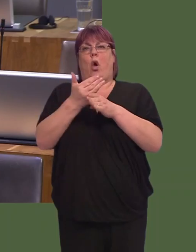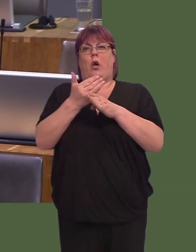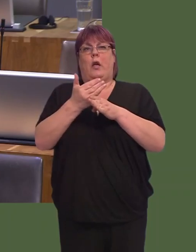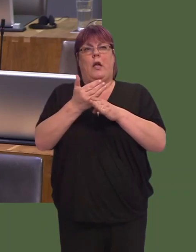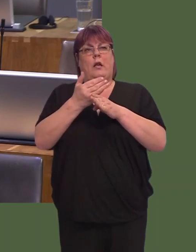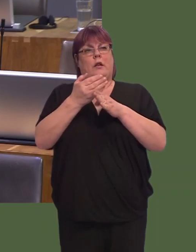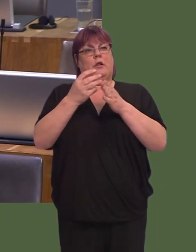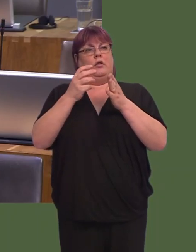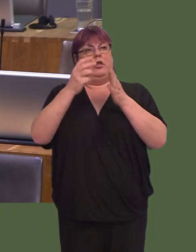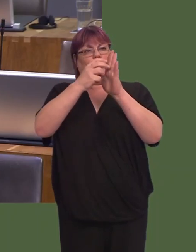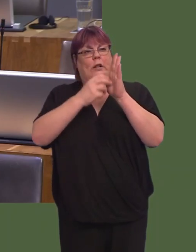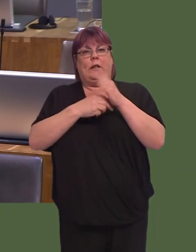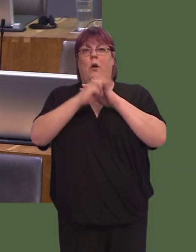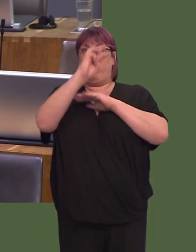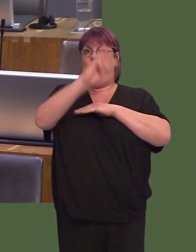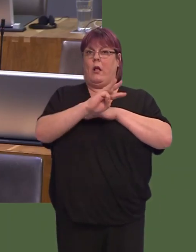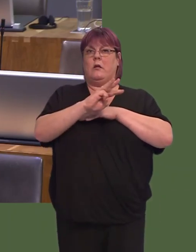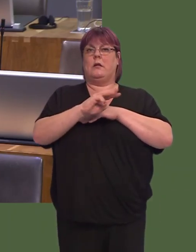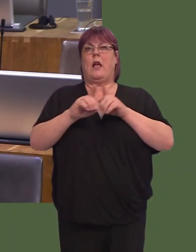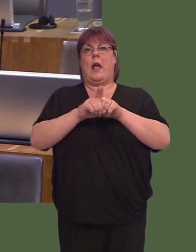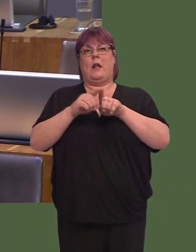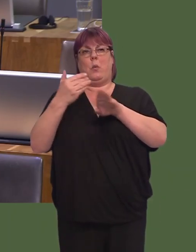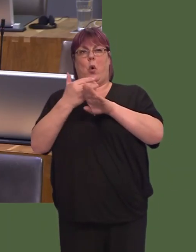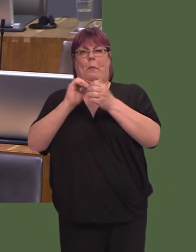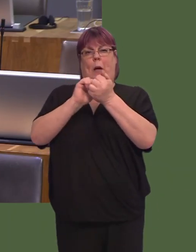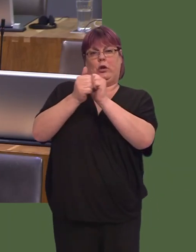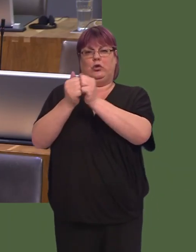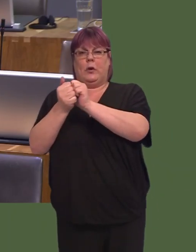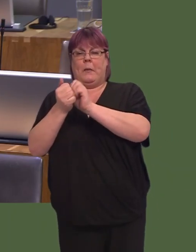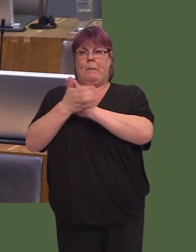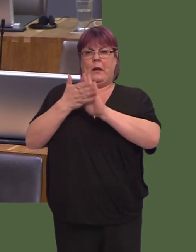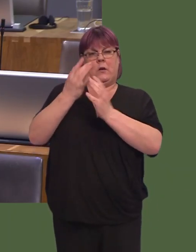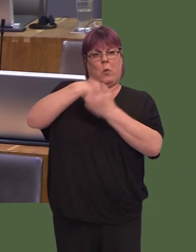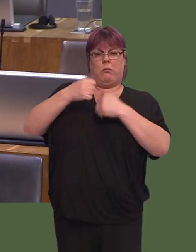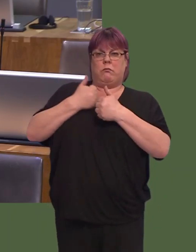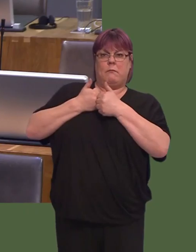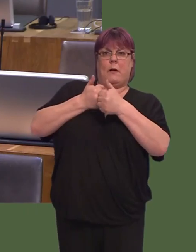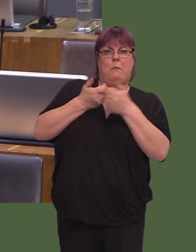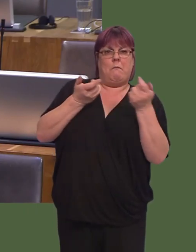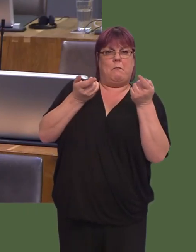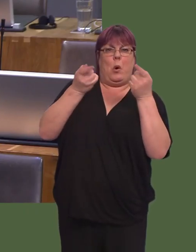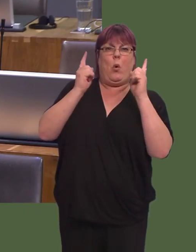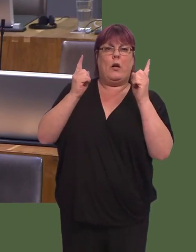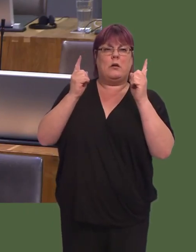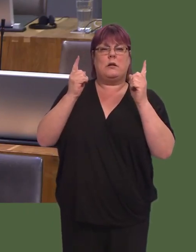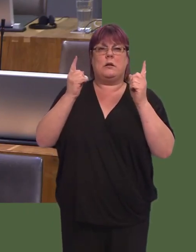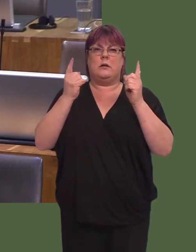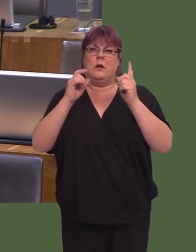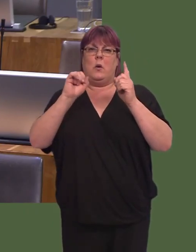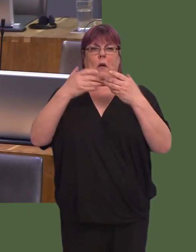partnership, one of the things we have been looking at is ways of assisting employers to help with public health promotion.